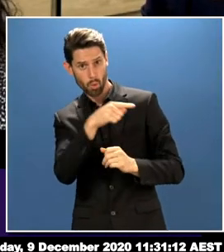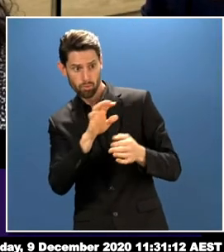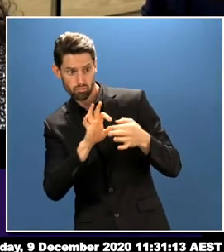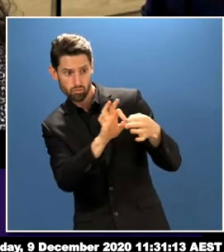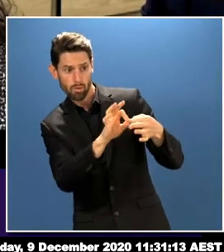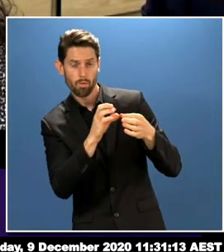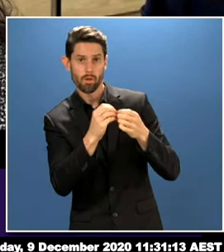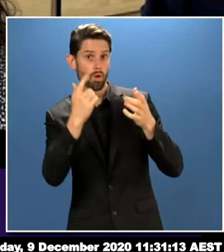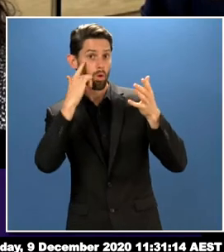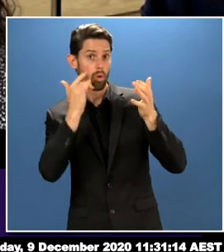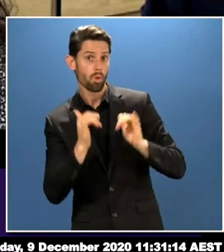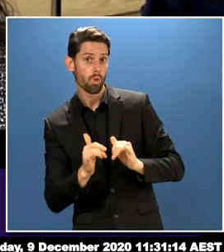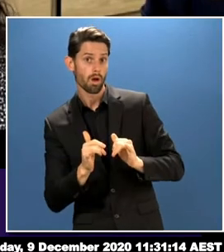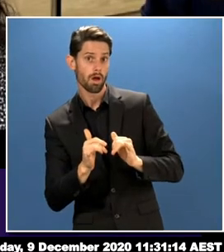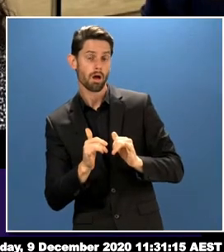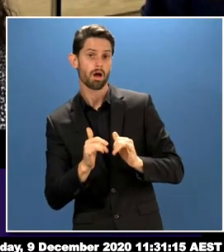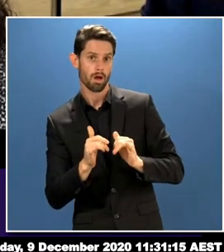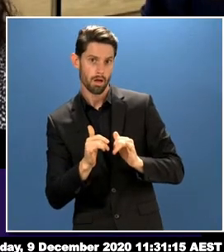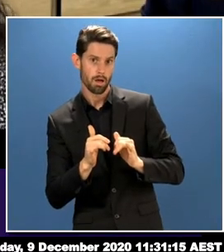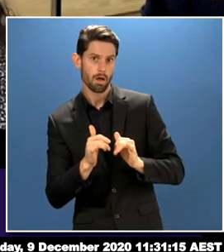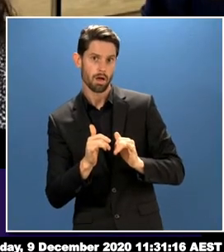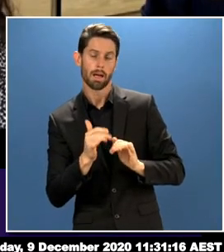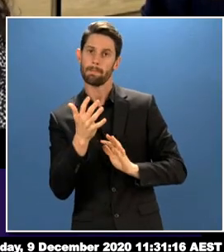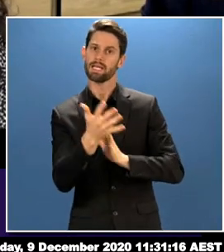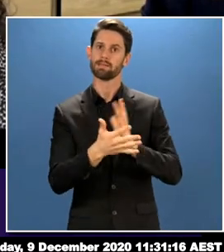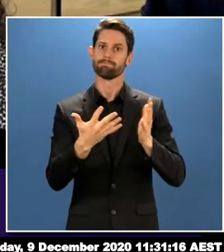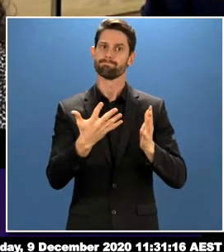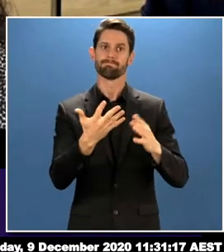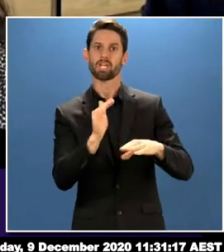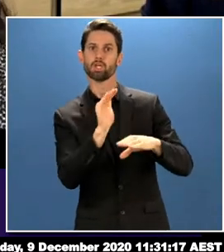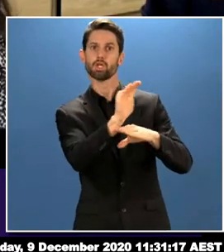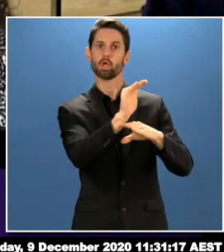counsel and by counsel, you mean external barristers? That's correct.